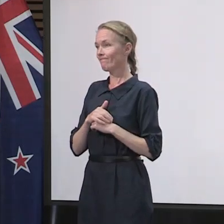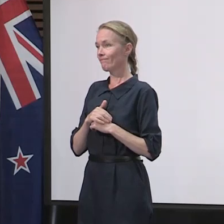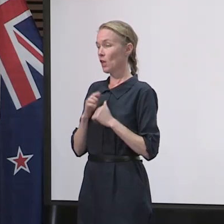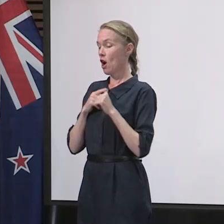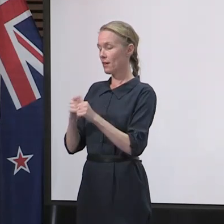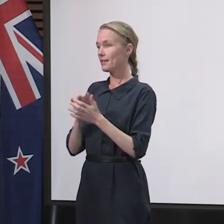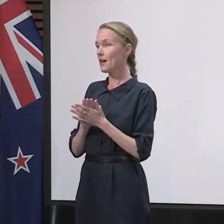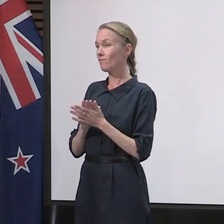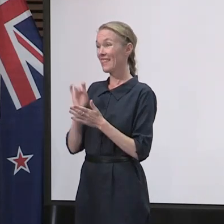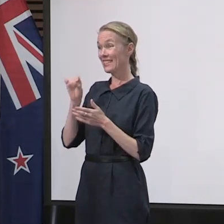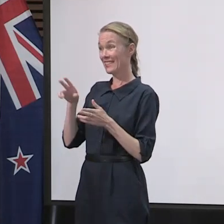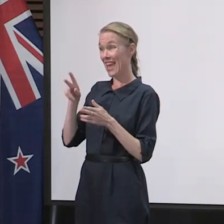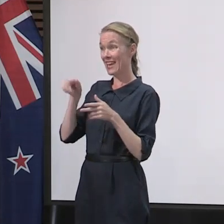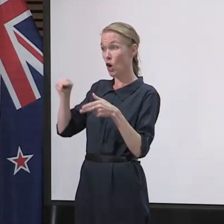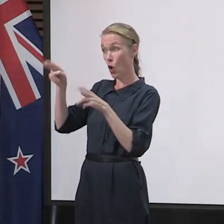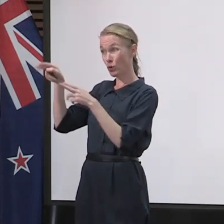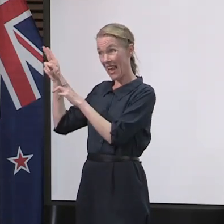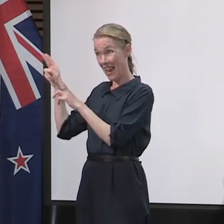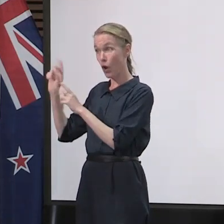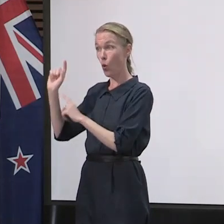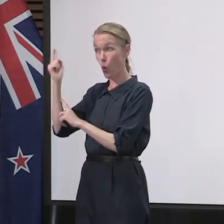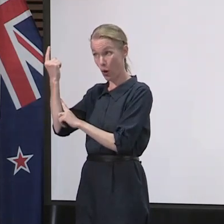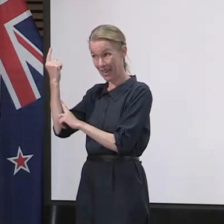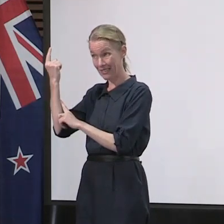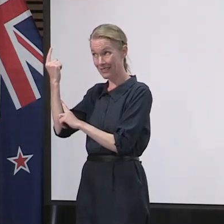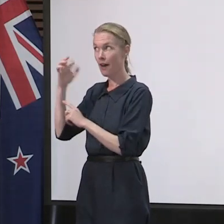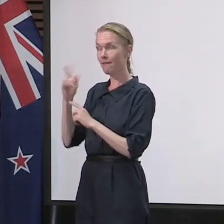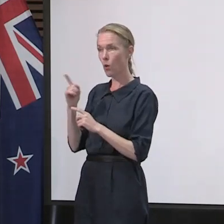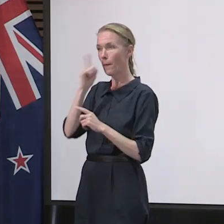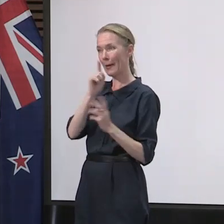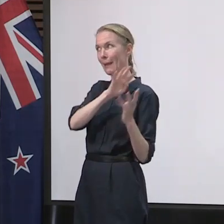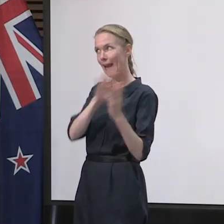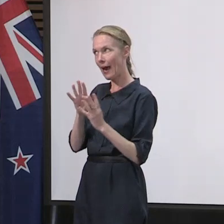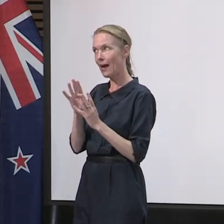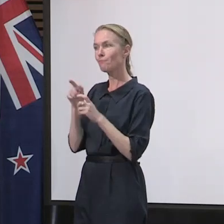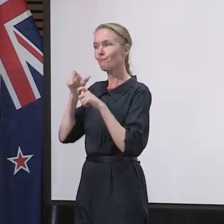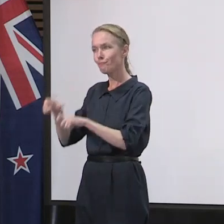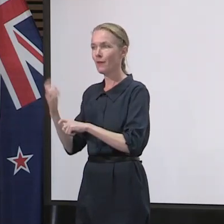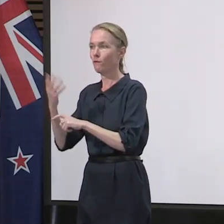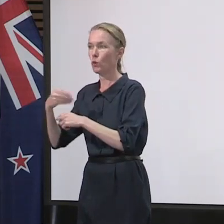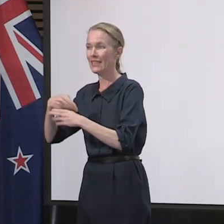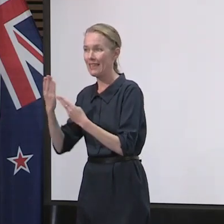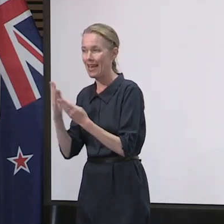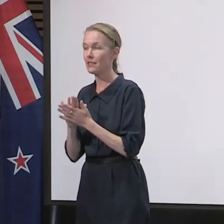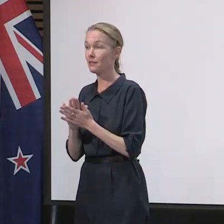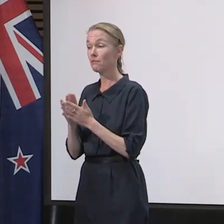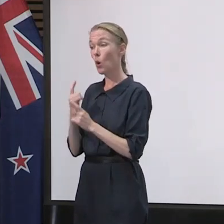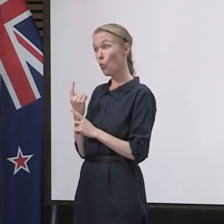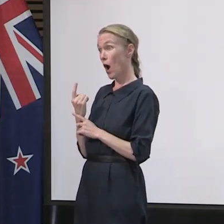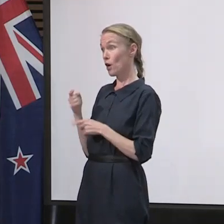10 hotels available at the moment to quarantine or put people in isolation in